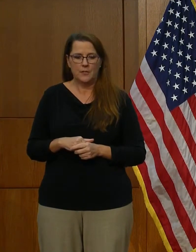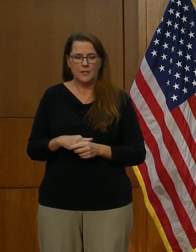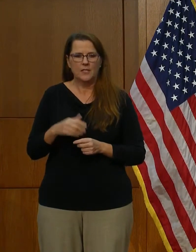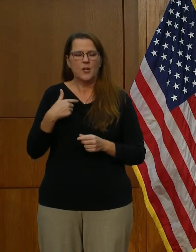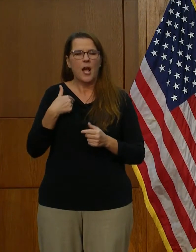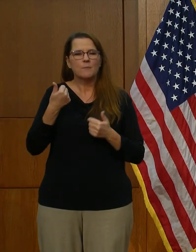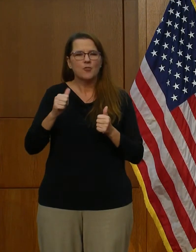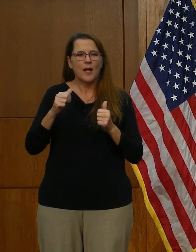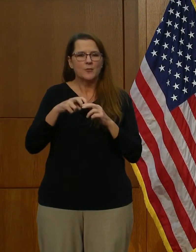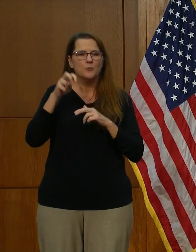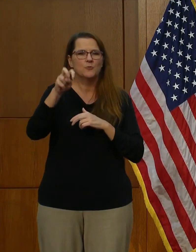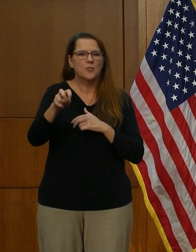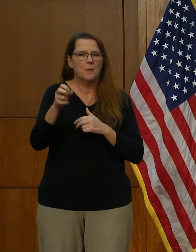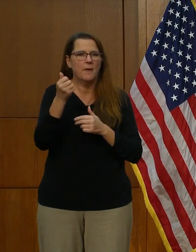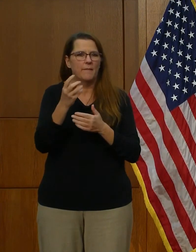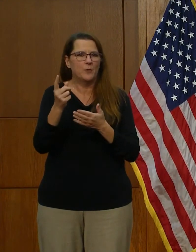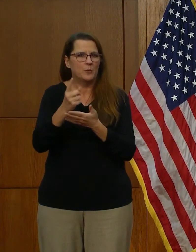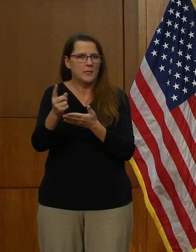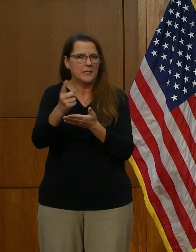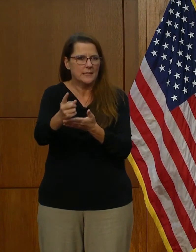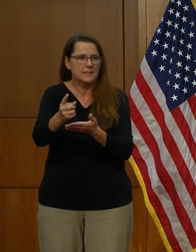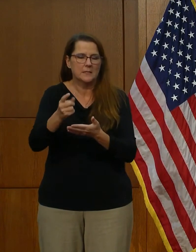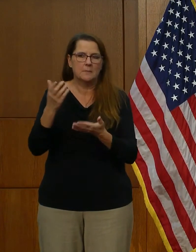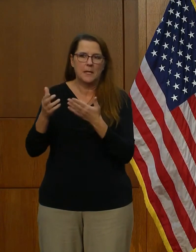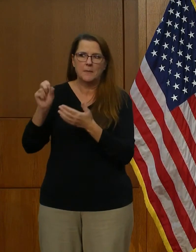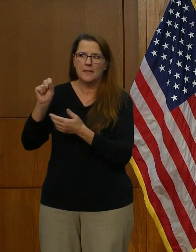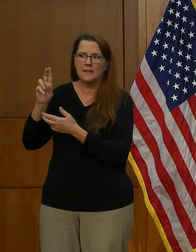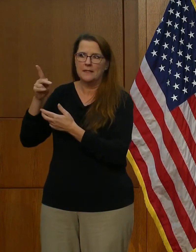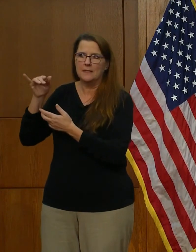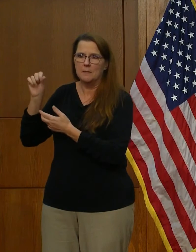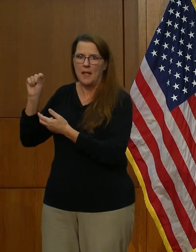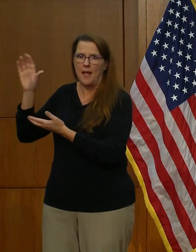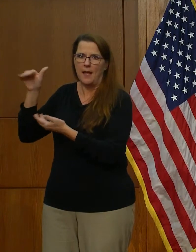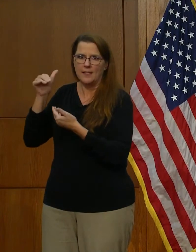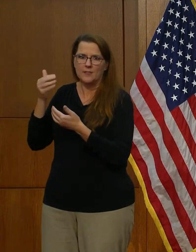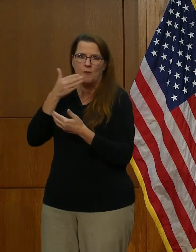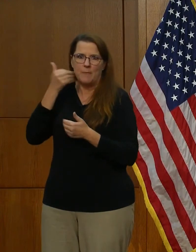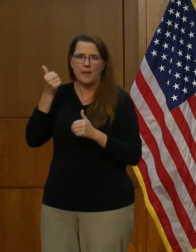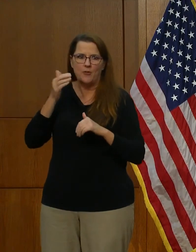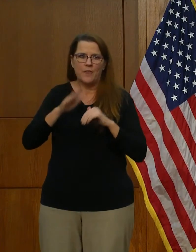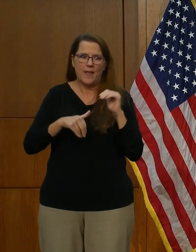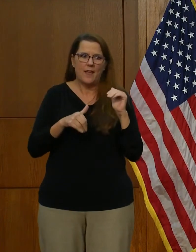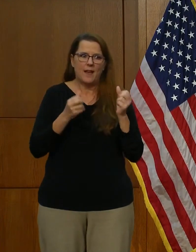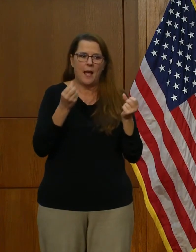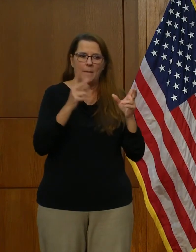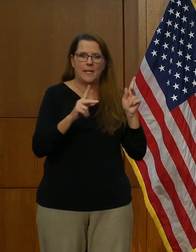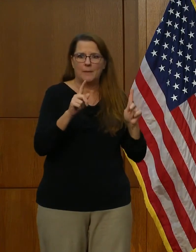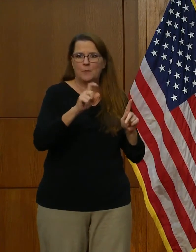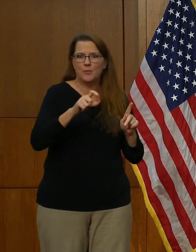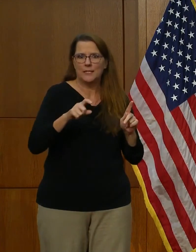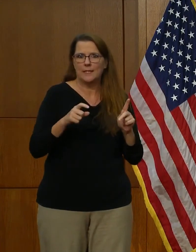GOVERNOR. I'M TRYING TO STEP AHEAD TO A FEW WEEKS WHEN